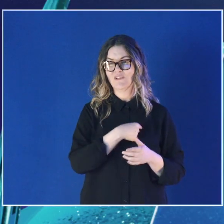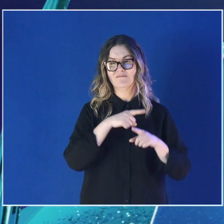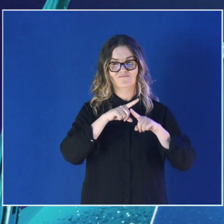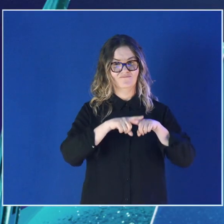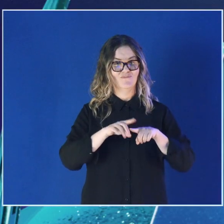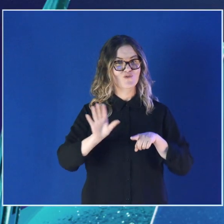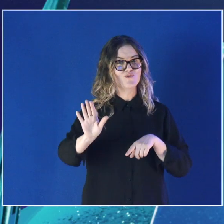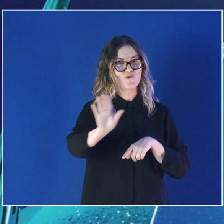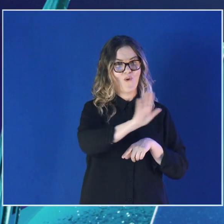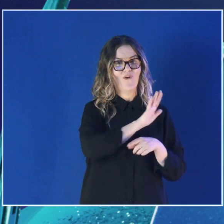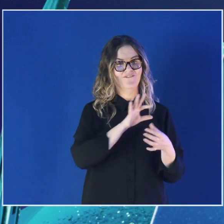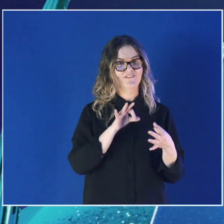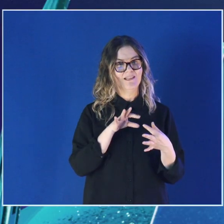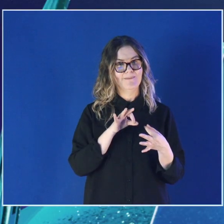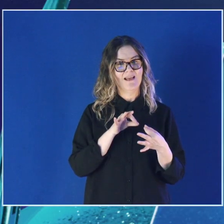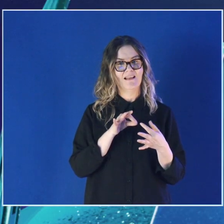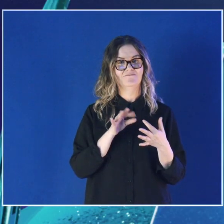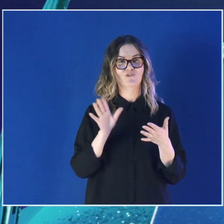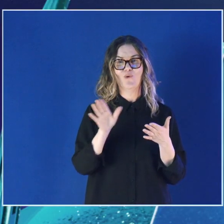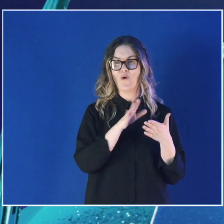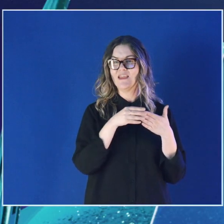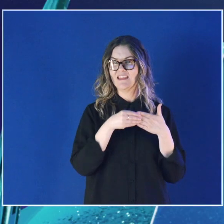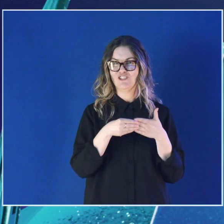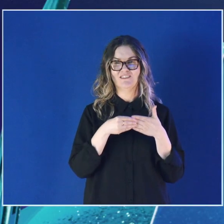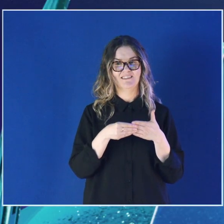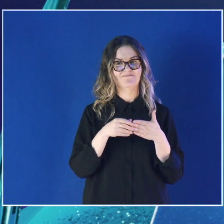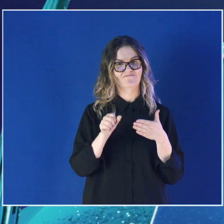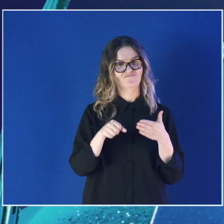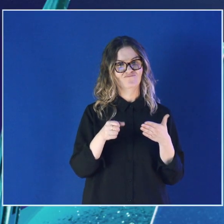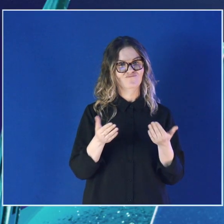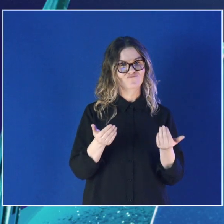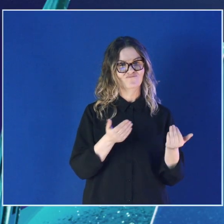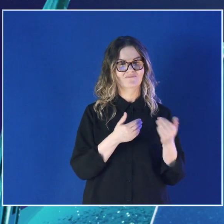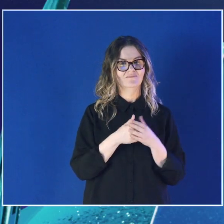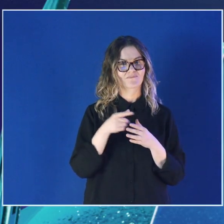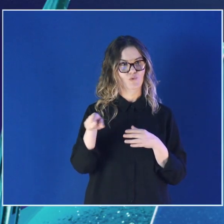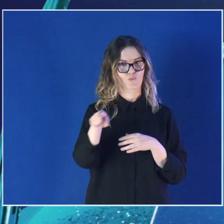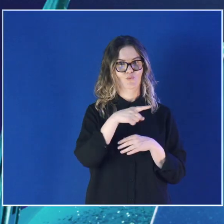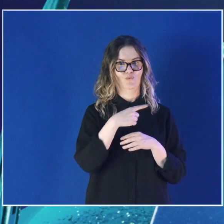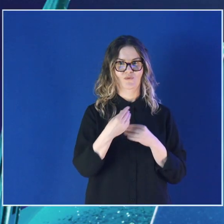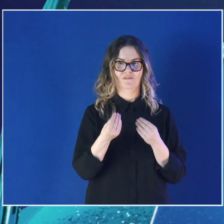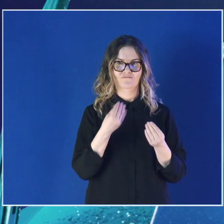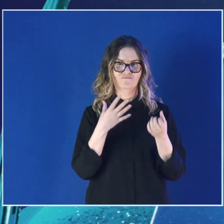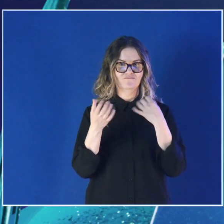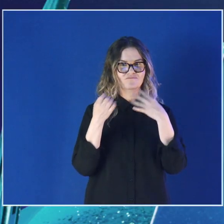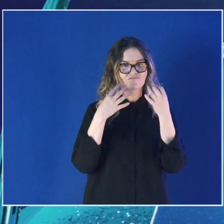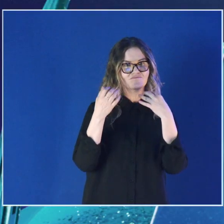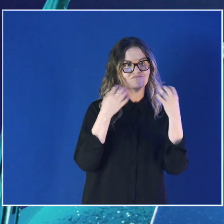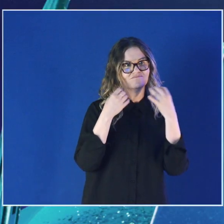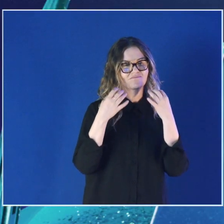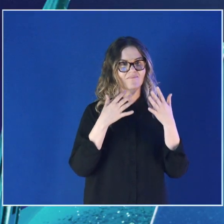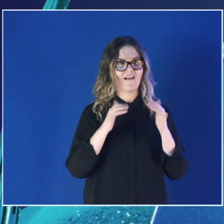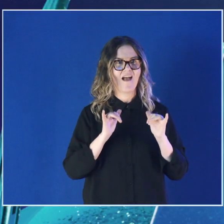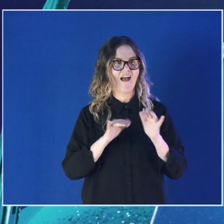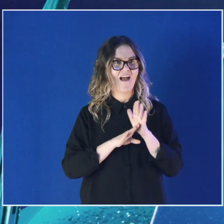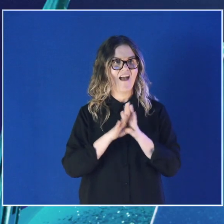they shape it, so thank you. Let's first start off with Teams.